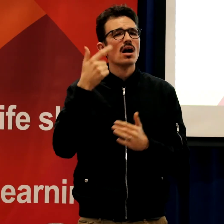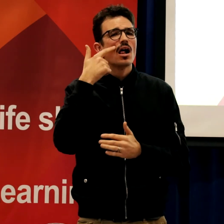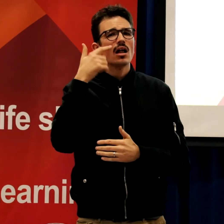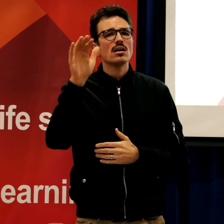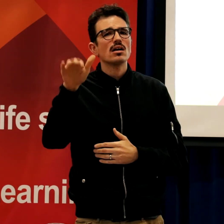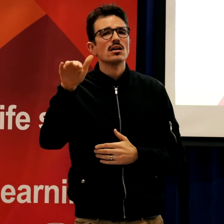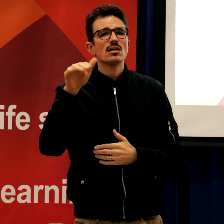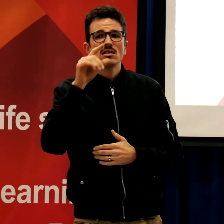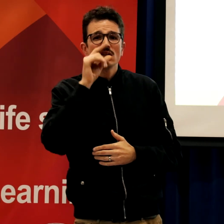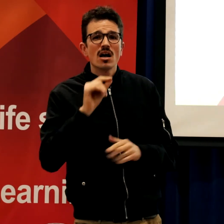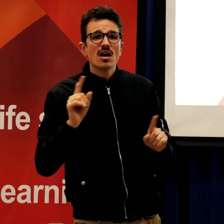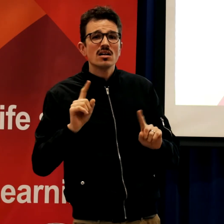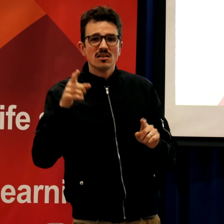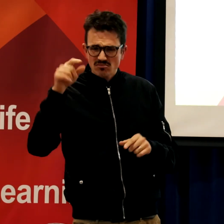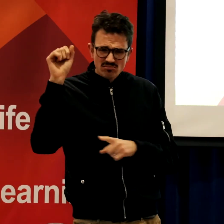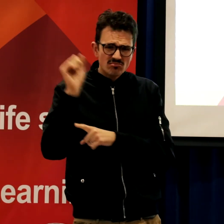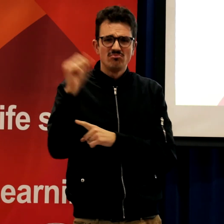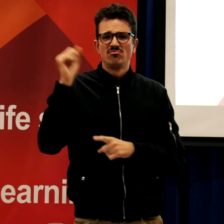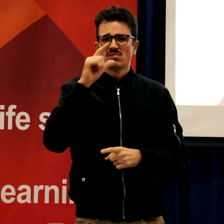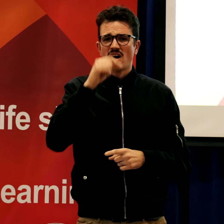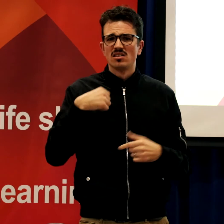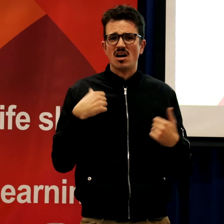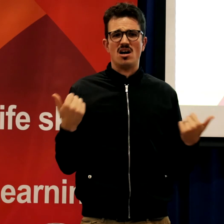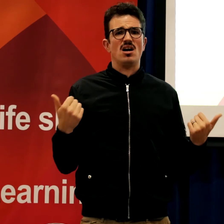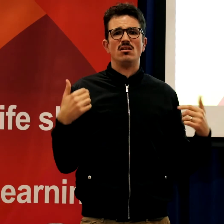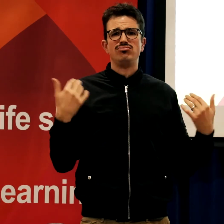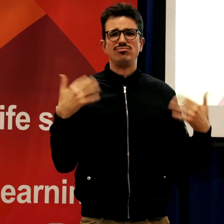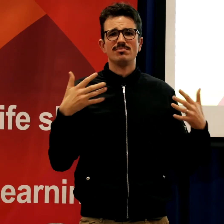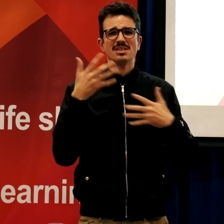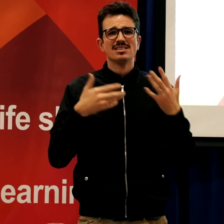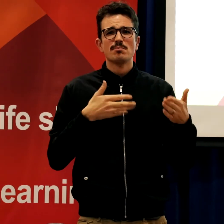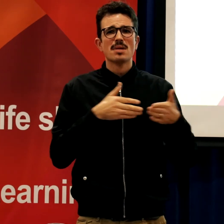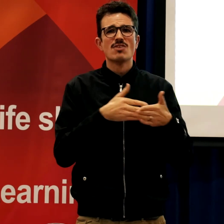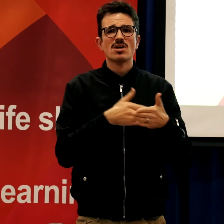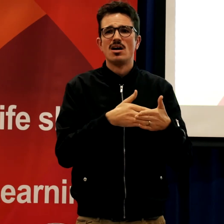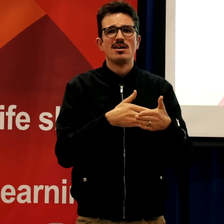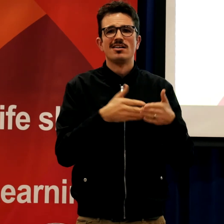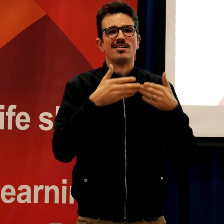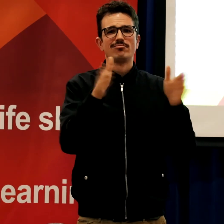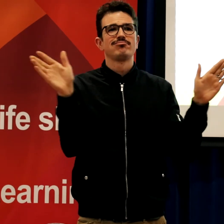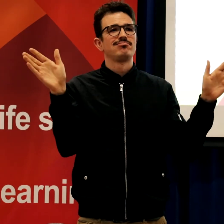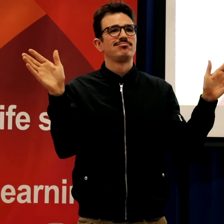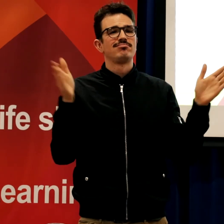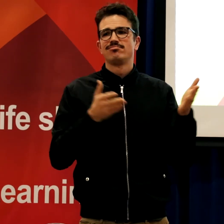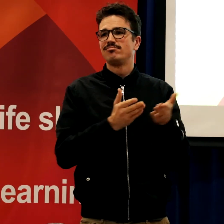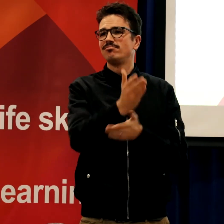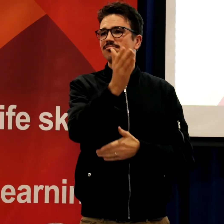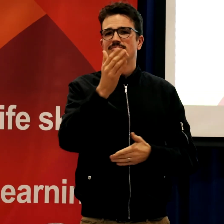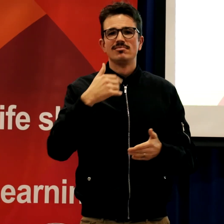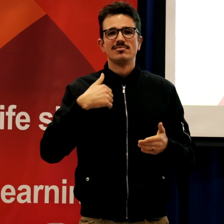NDIS came up and I said, “Hey, can I do a course with an interpreter?” And they said, “Yeah.” The barrier was blown right open.